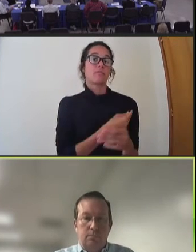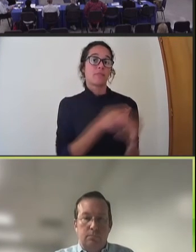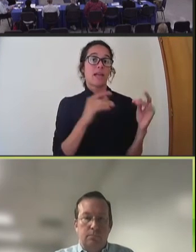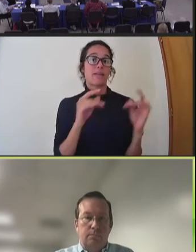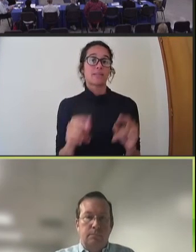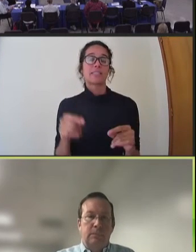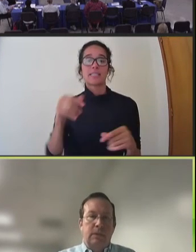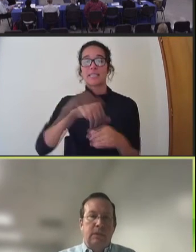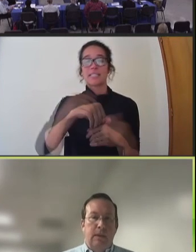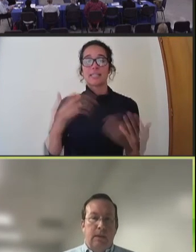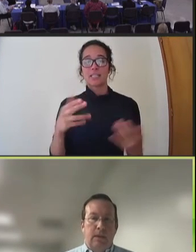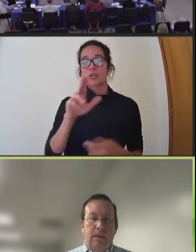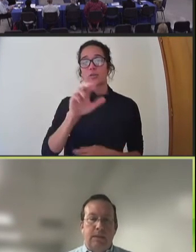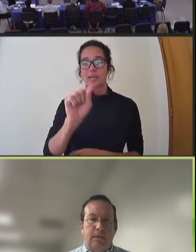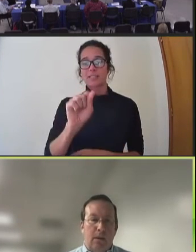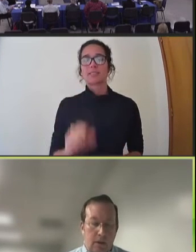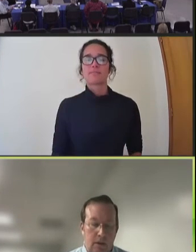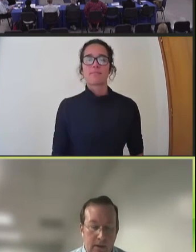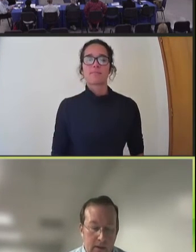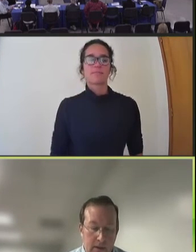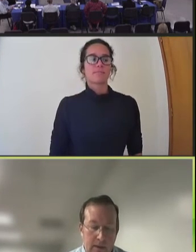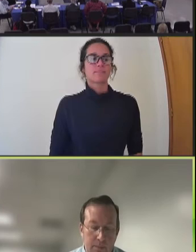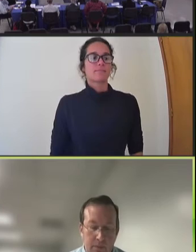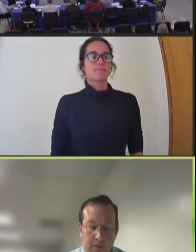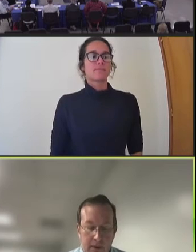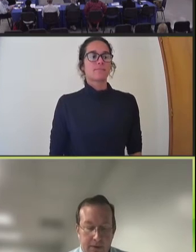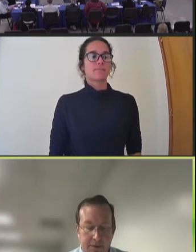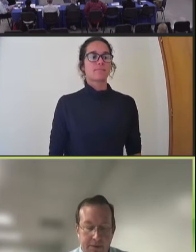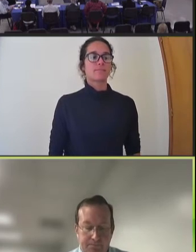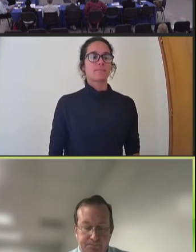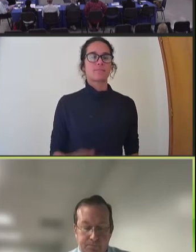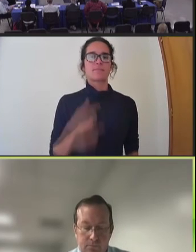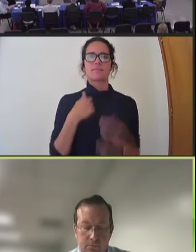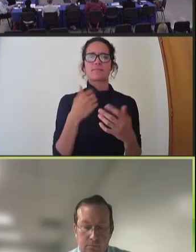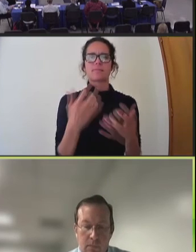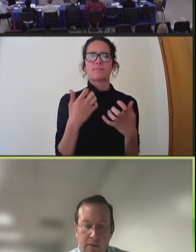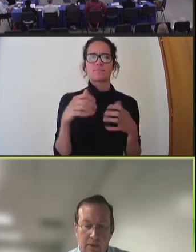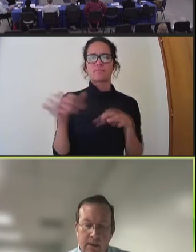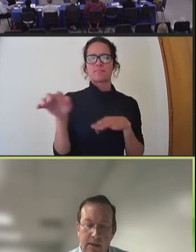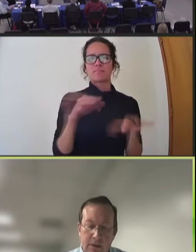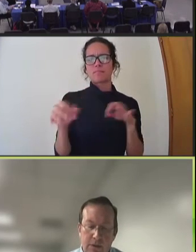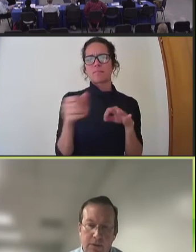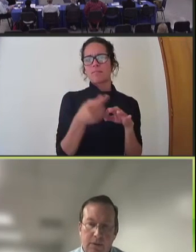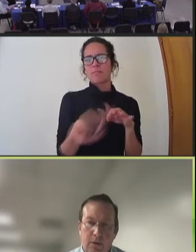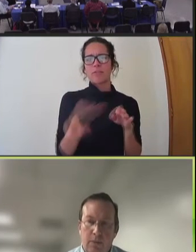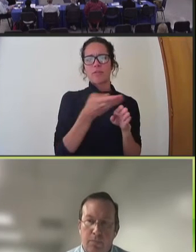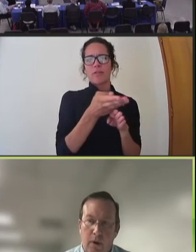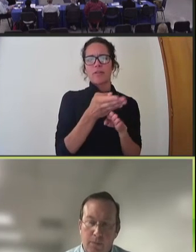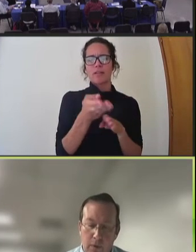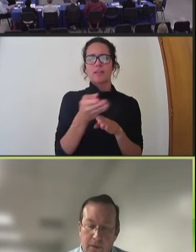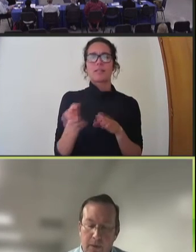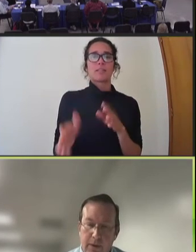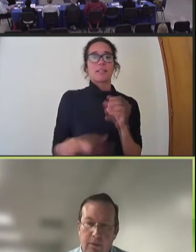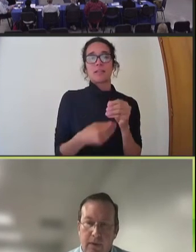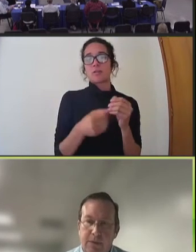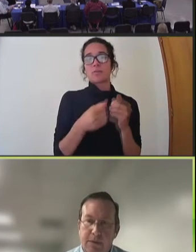I'd like to outline a couple of areas that in addition to the broad portfolio of vaccines,